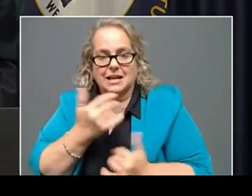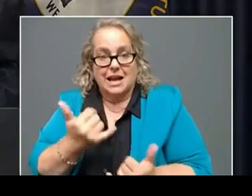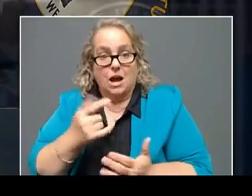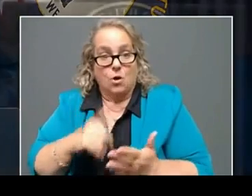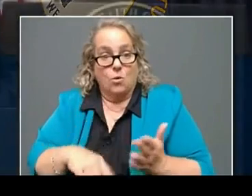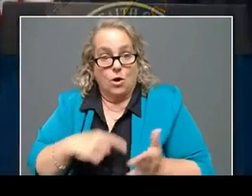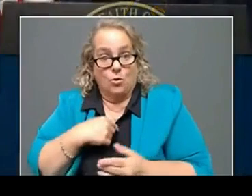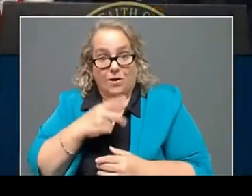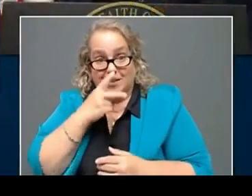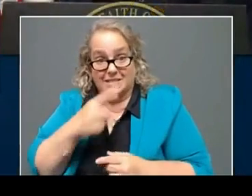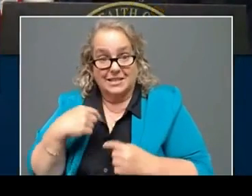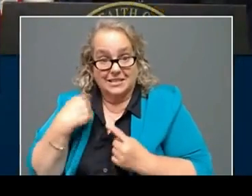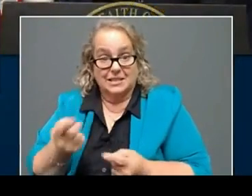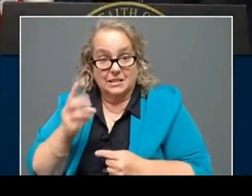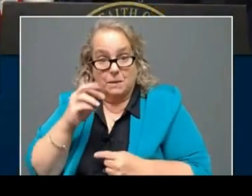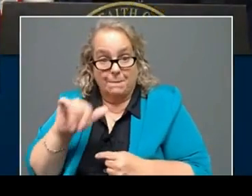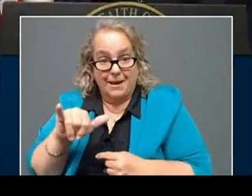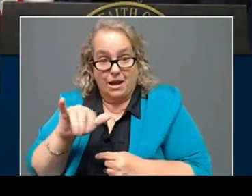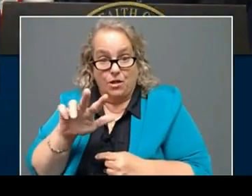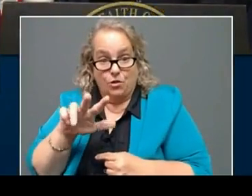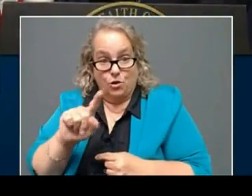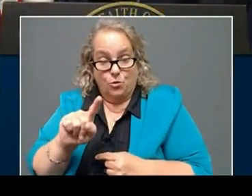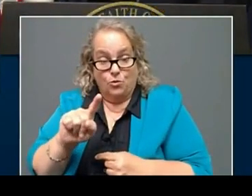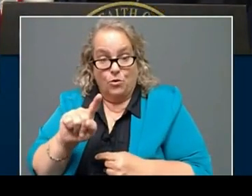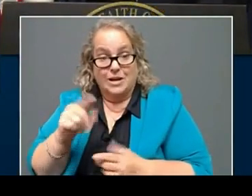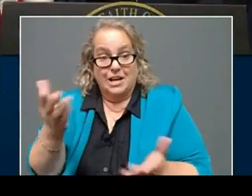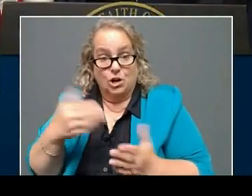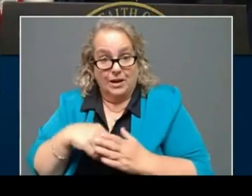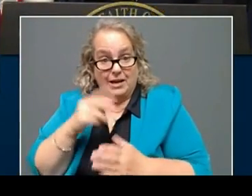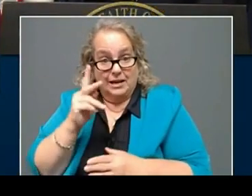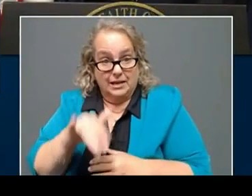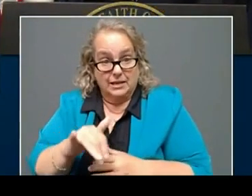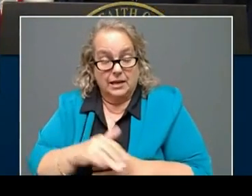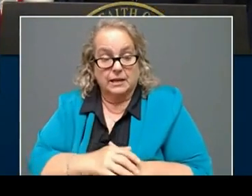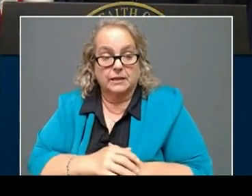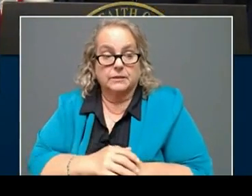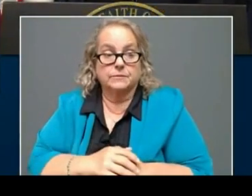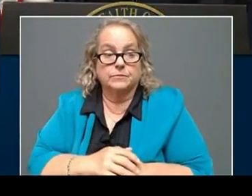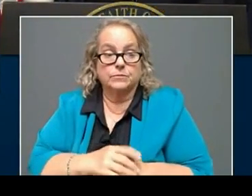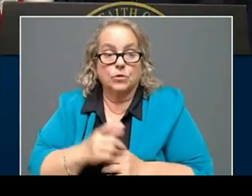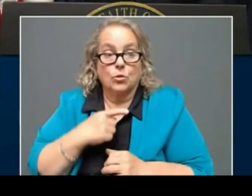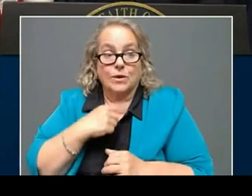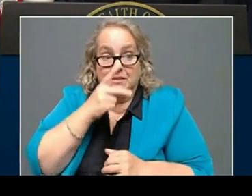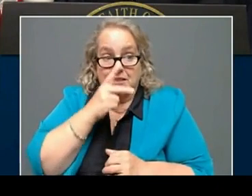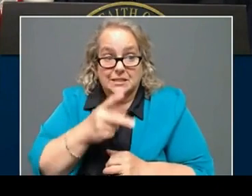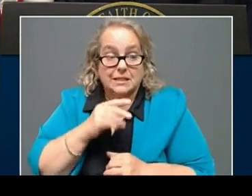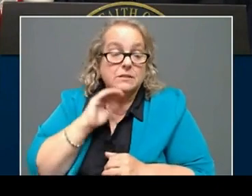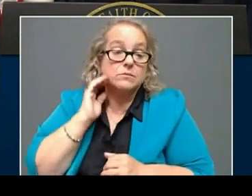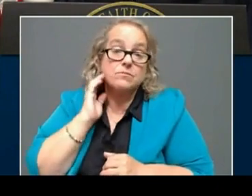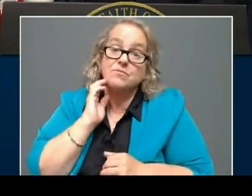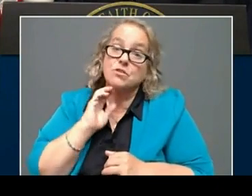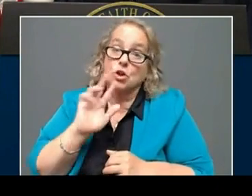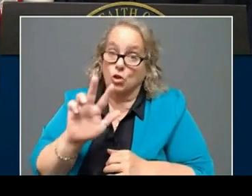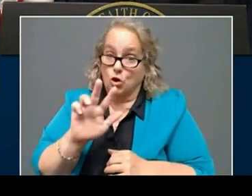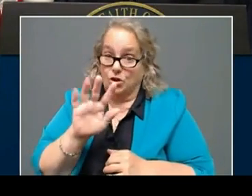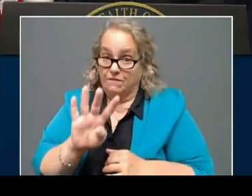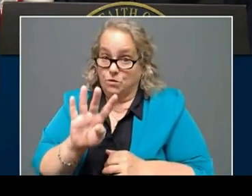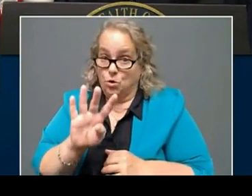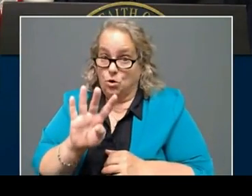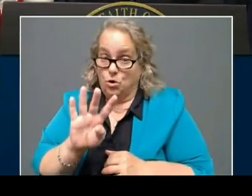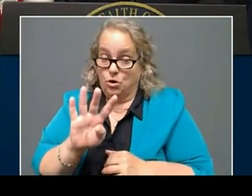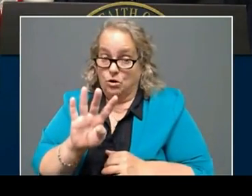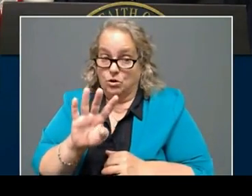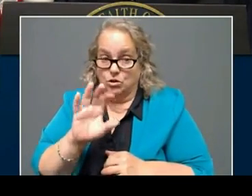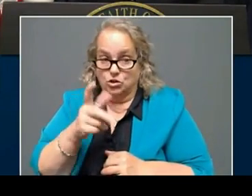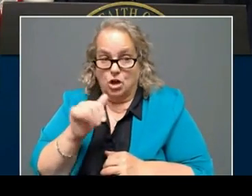May 31 here in Kentucky, we have seen 34. If we can bring up the chart 34